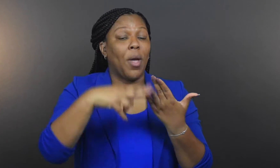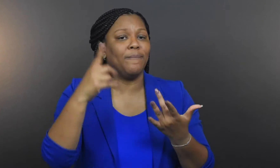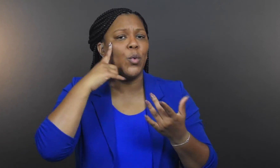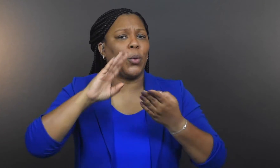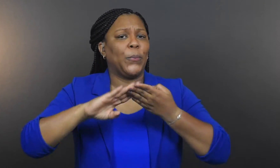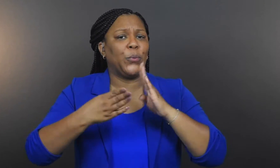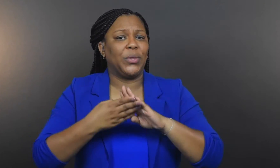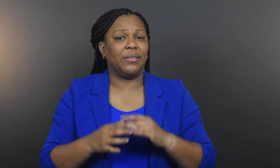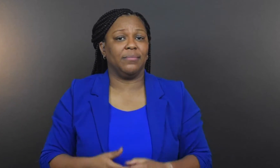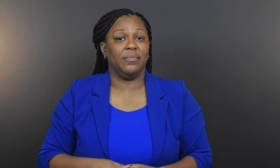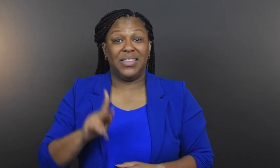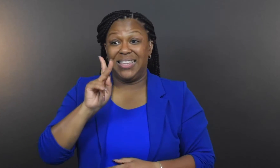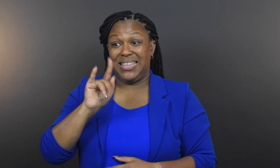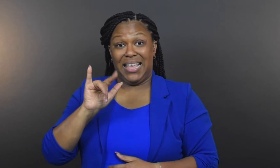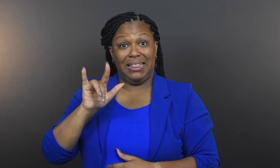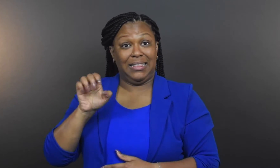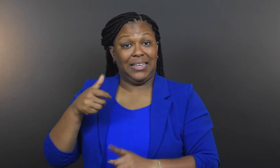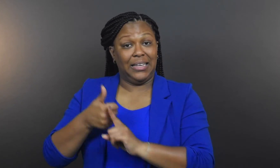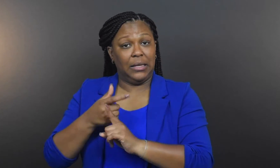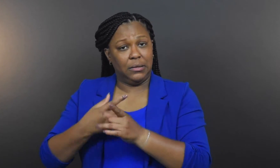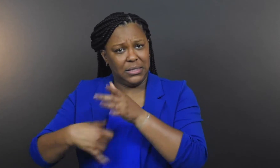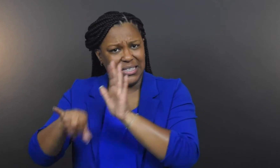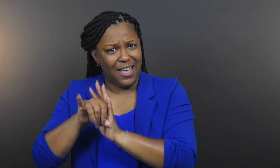programs for the community.